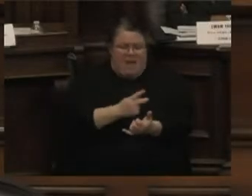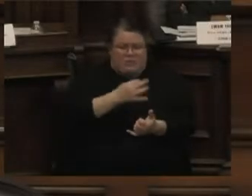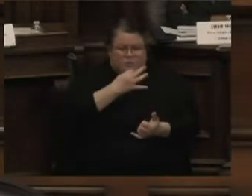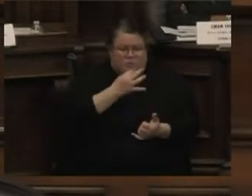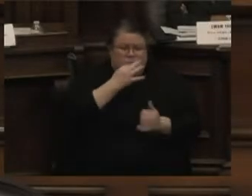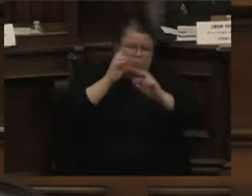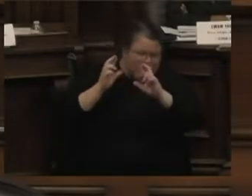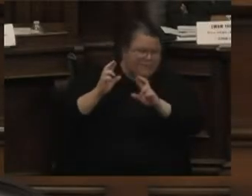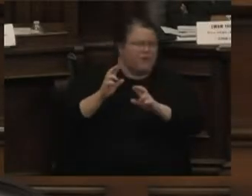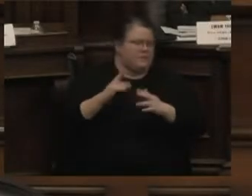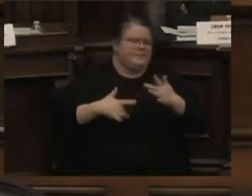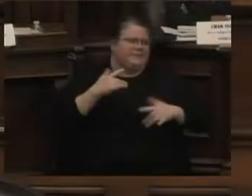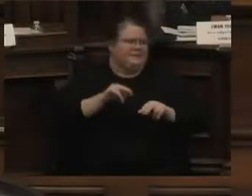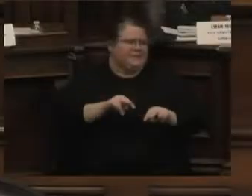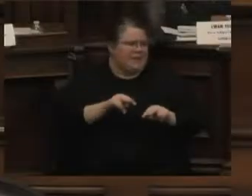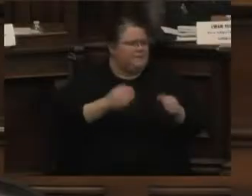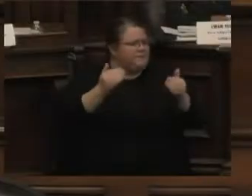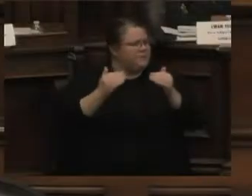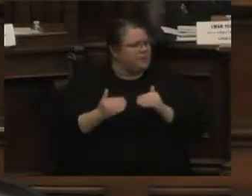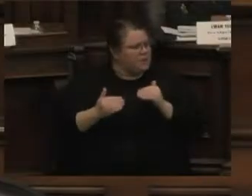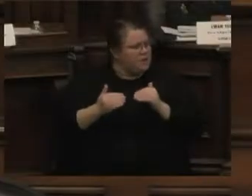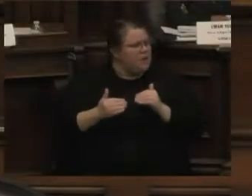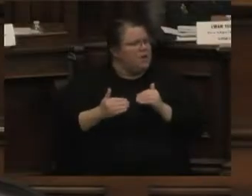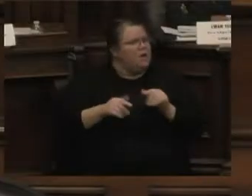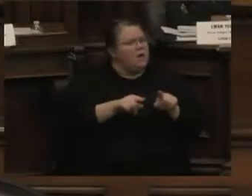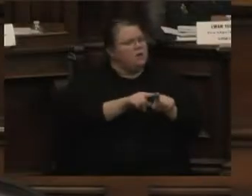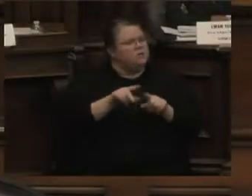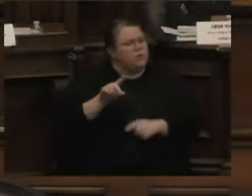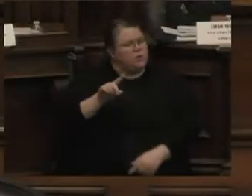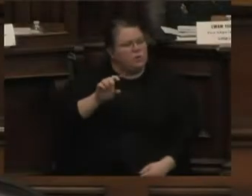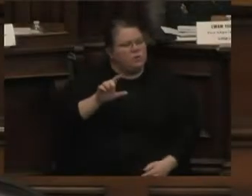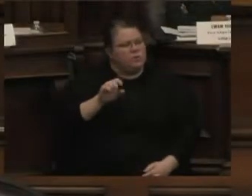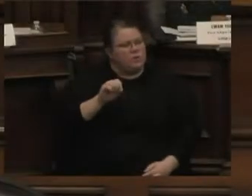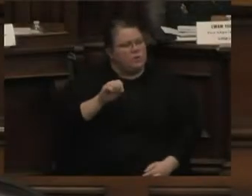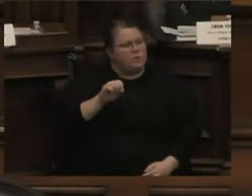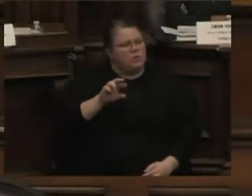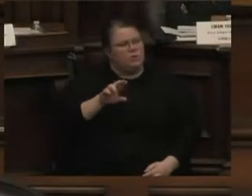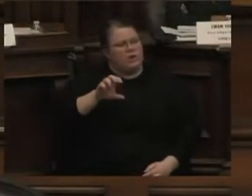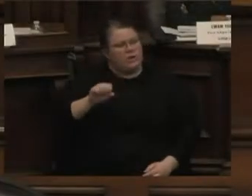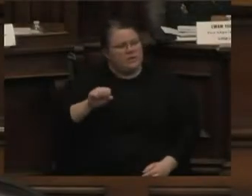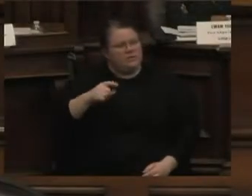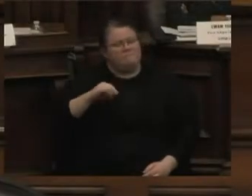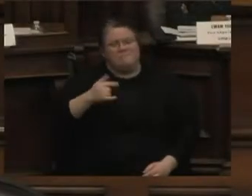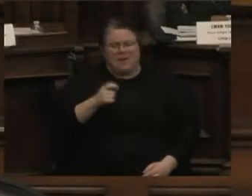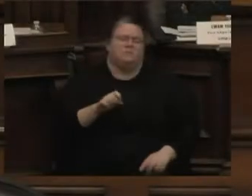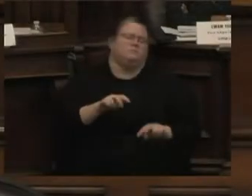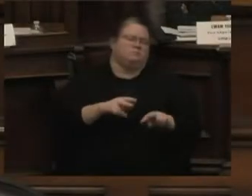look forward to that coming